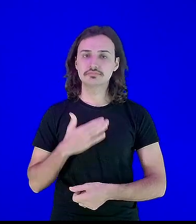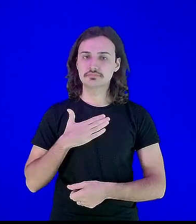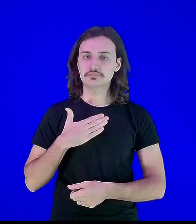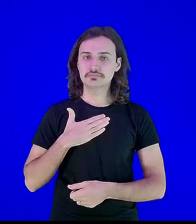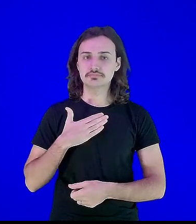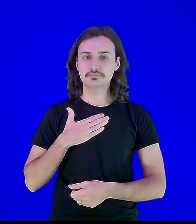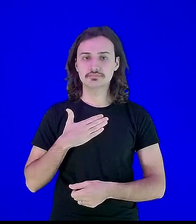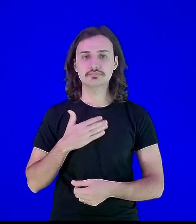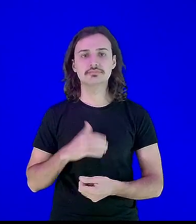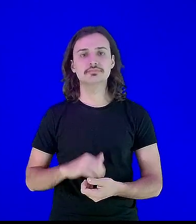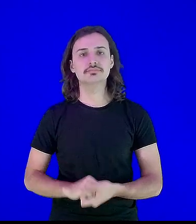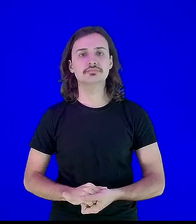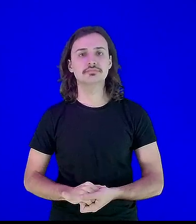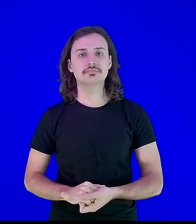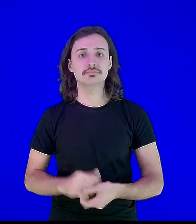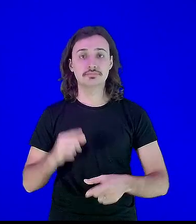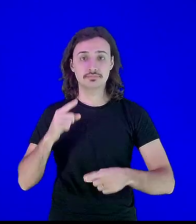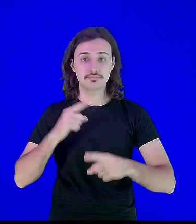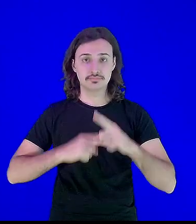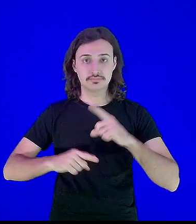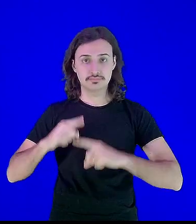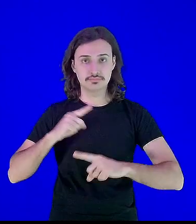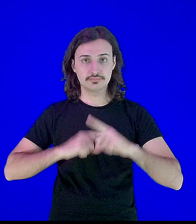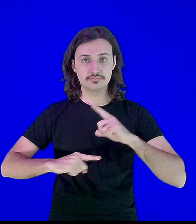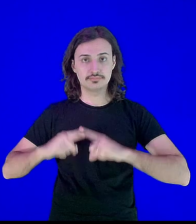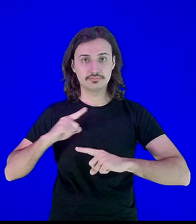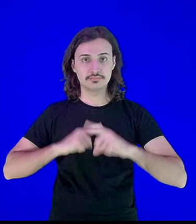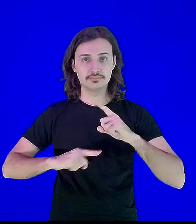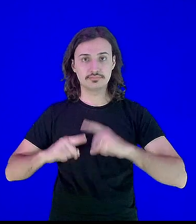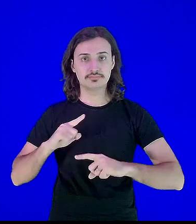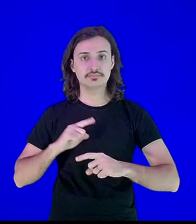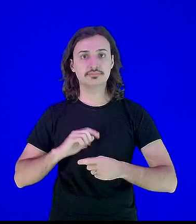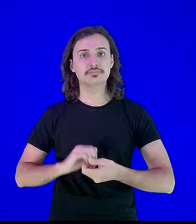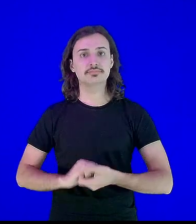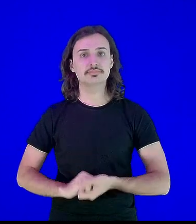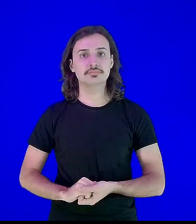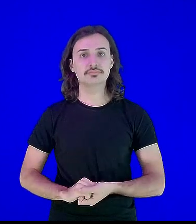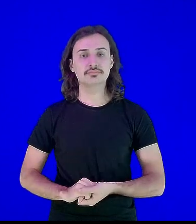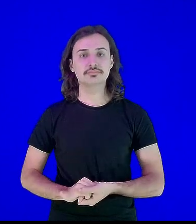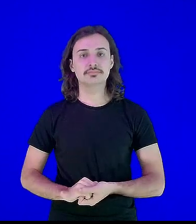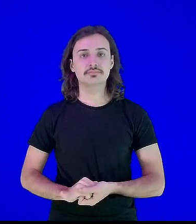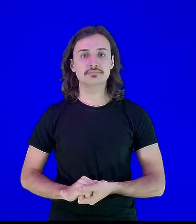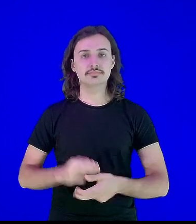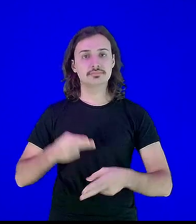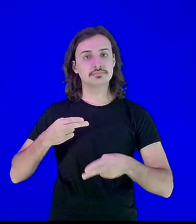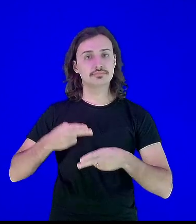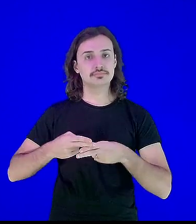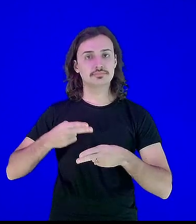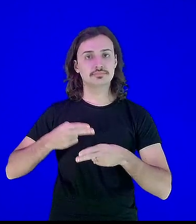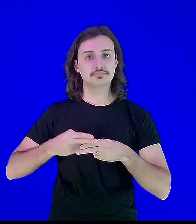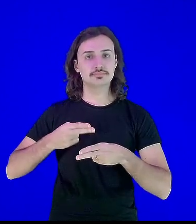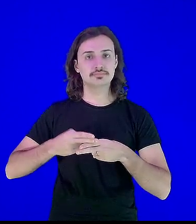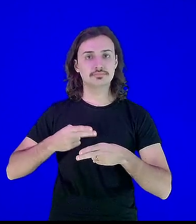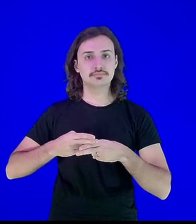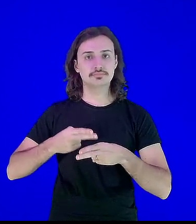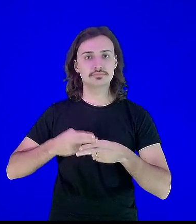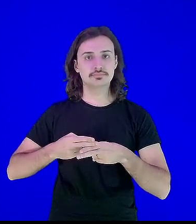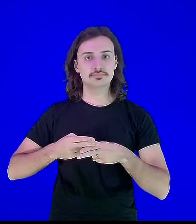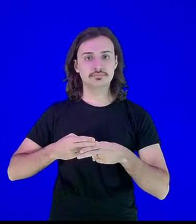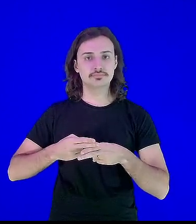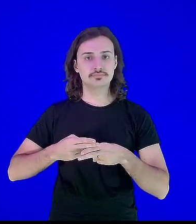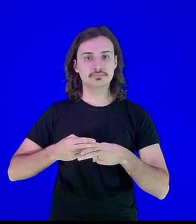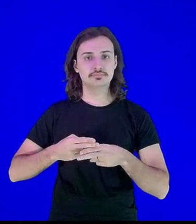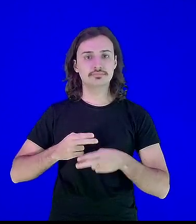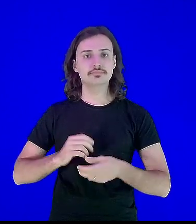"my sign sign name"